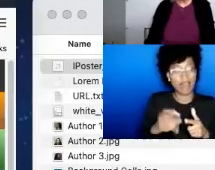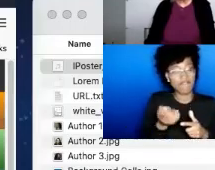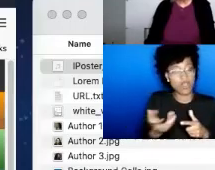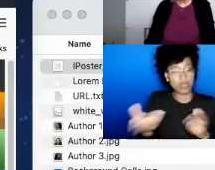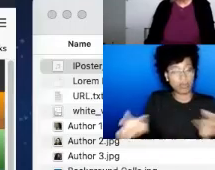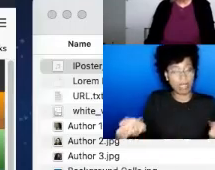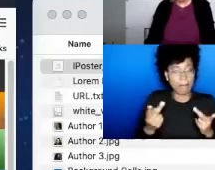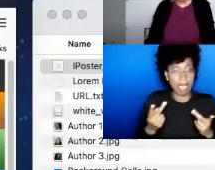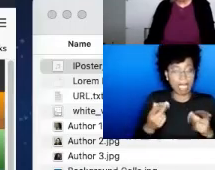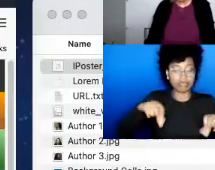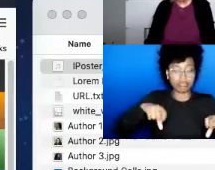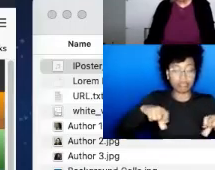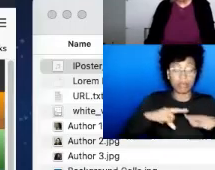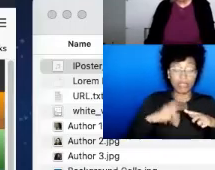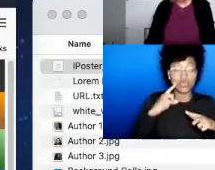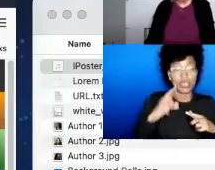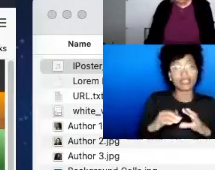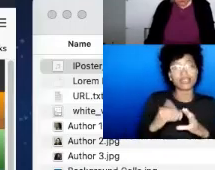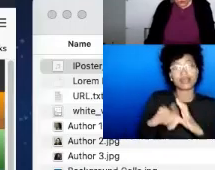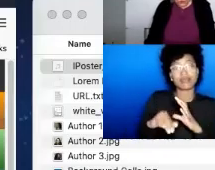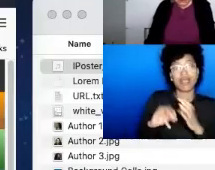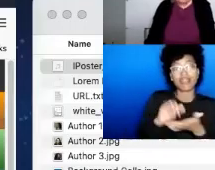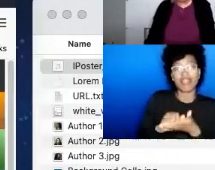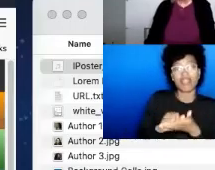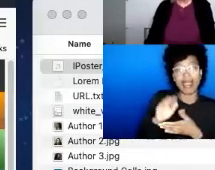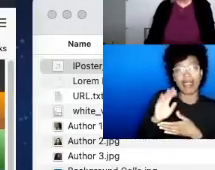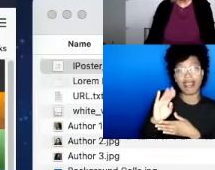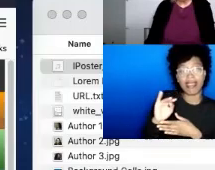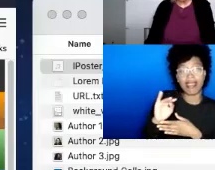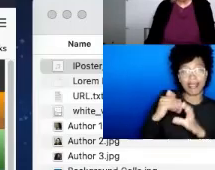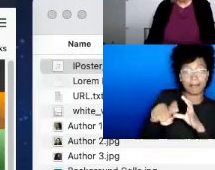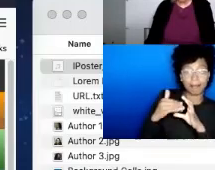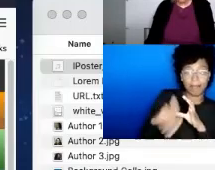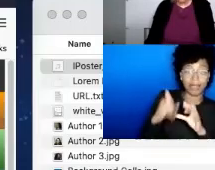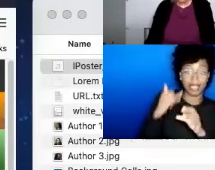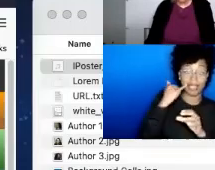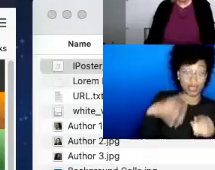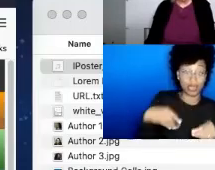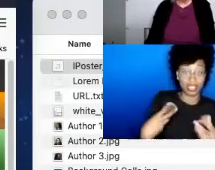If you're getting a paper in a symposia and wish to be invited, if